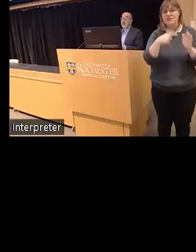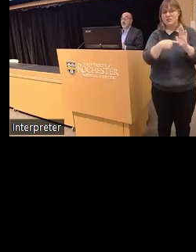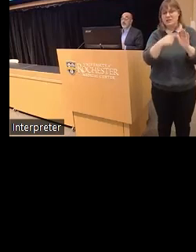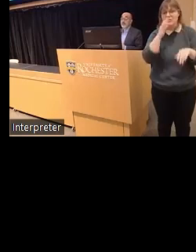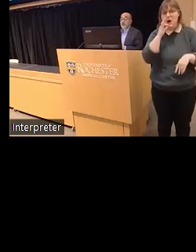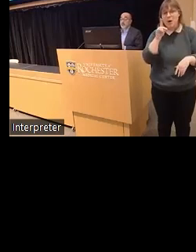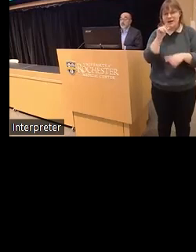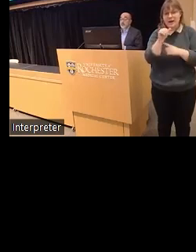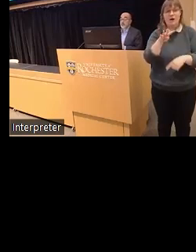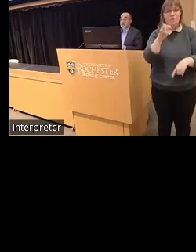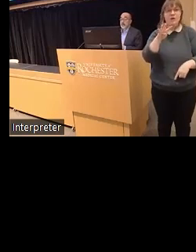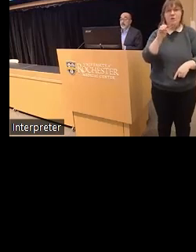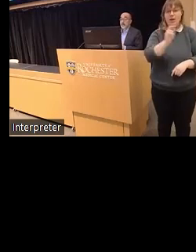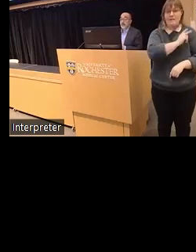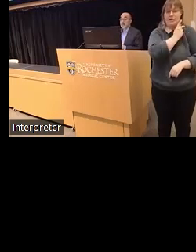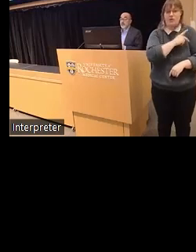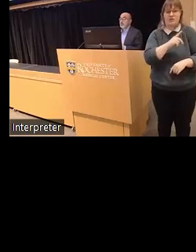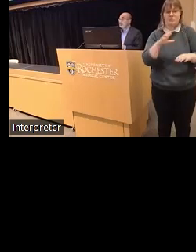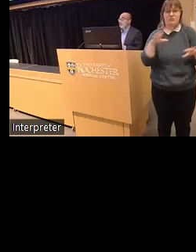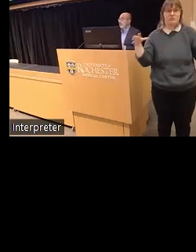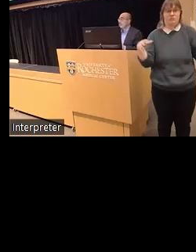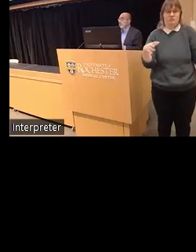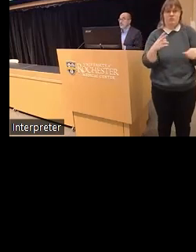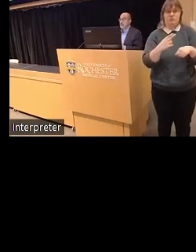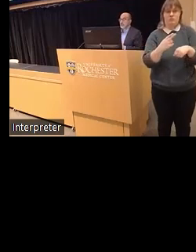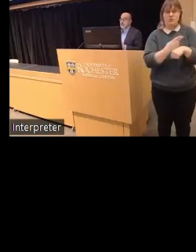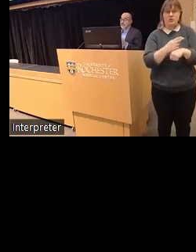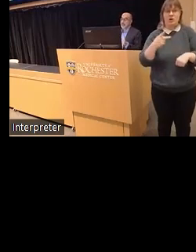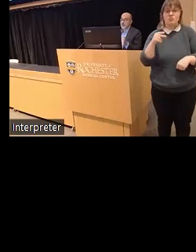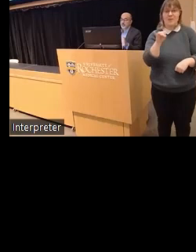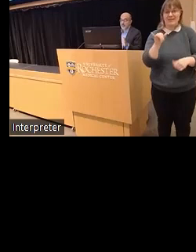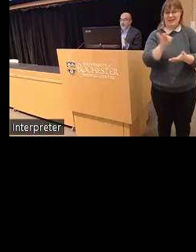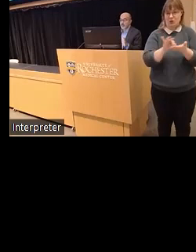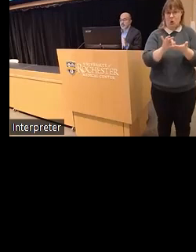440 patients um and they were using propensity score well this actually wasn't propensity score